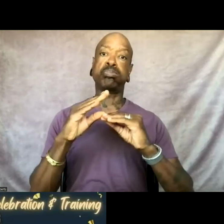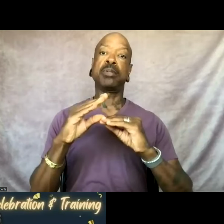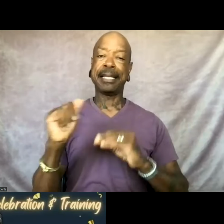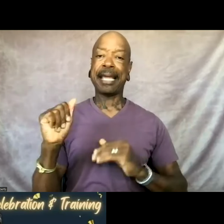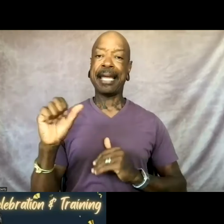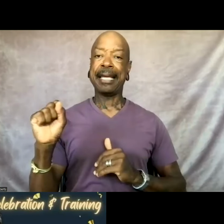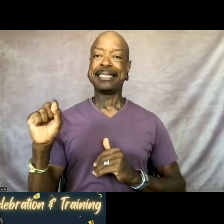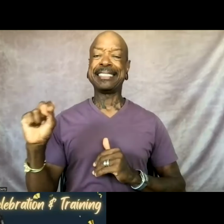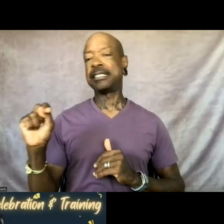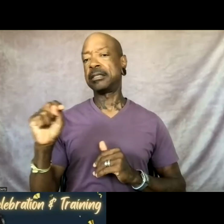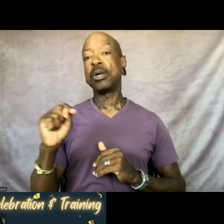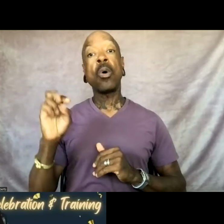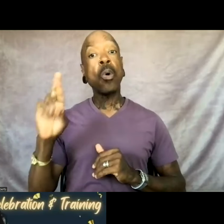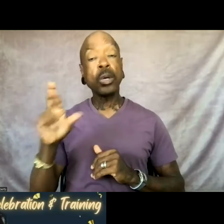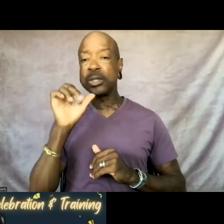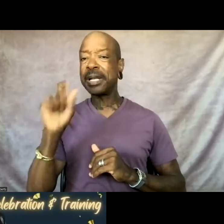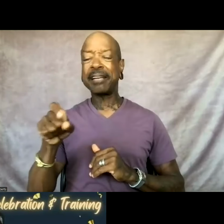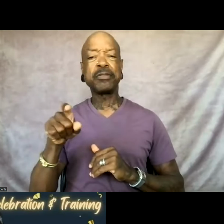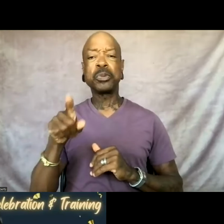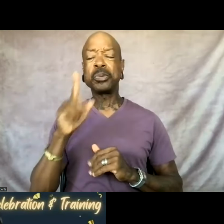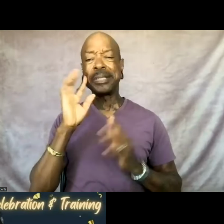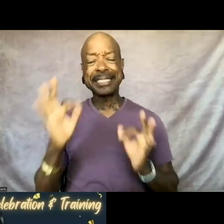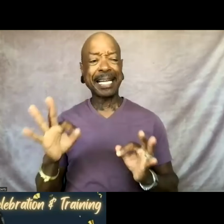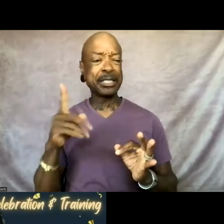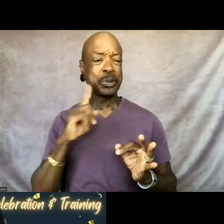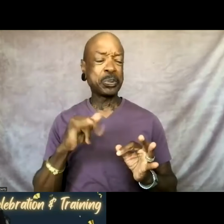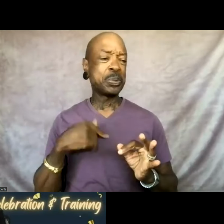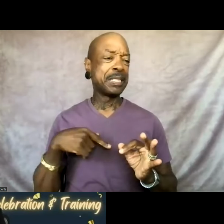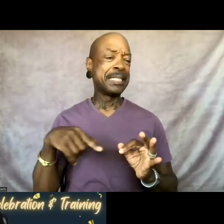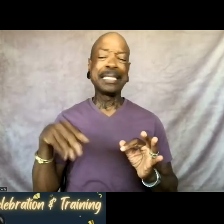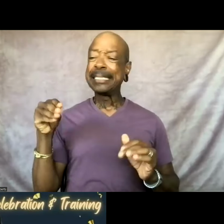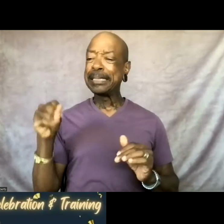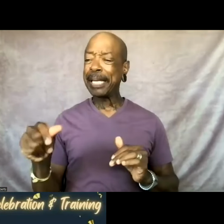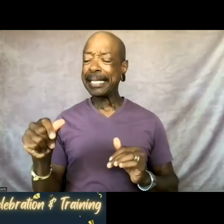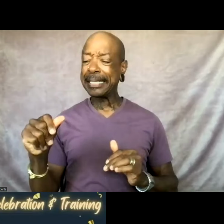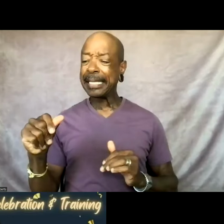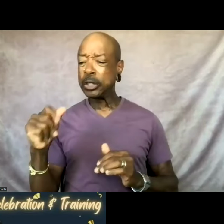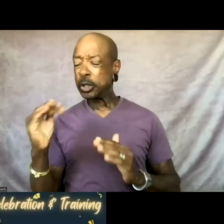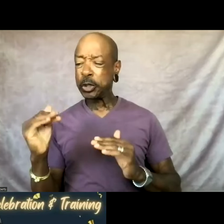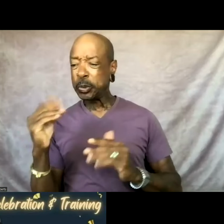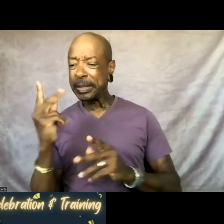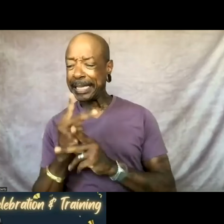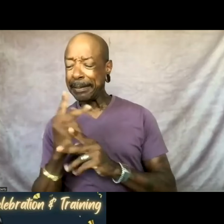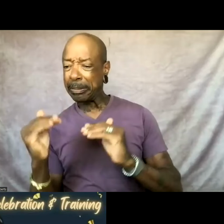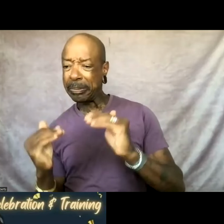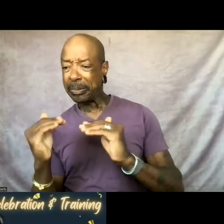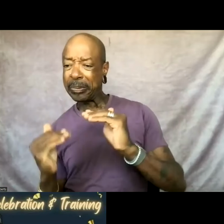current applicants, at renewals, they can now have significantly more in assets. Or they don't have to choose